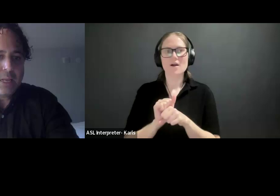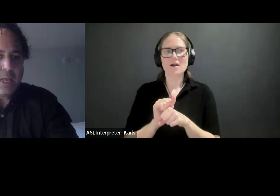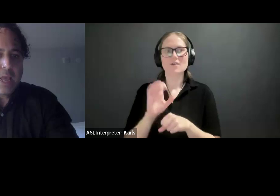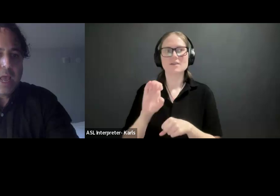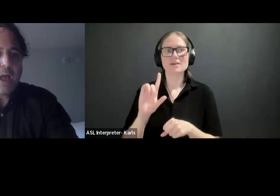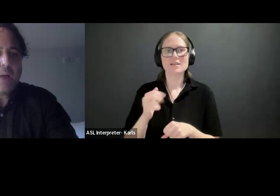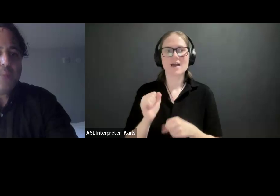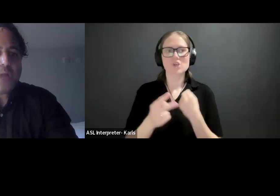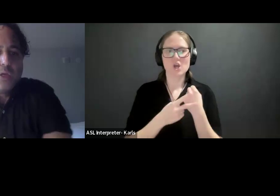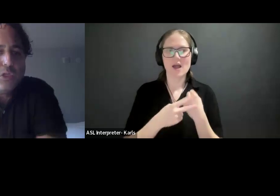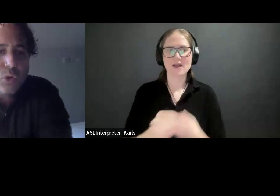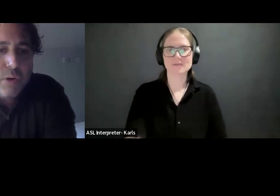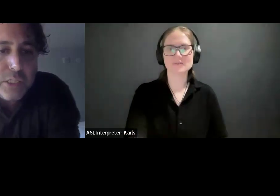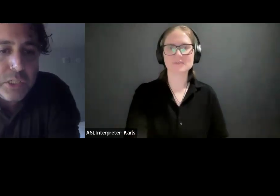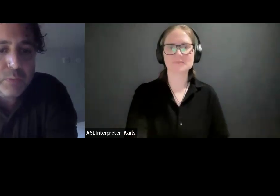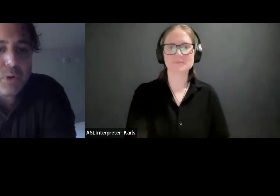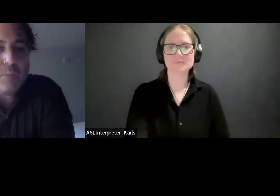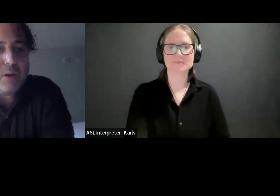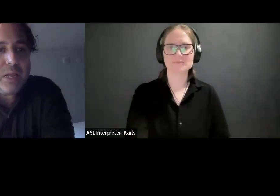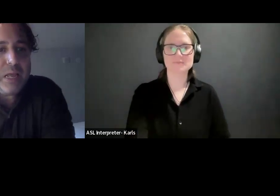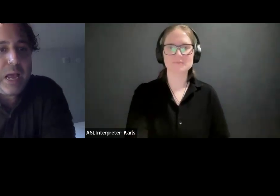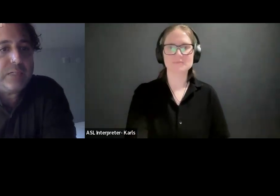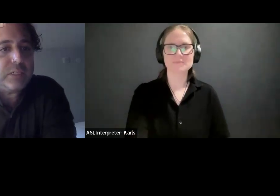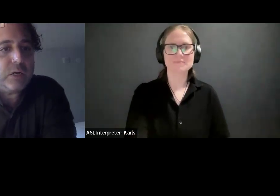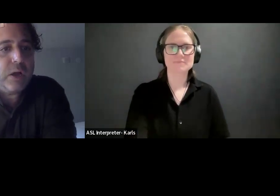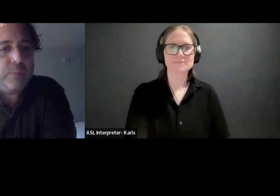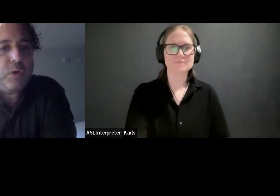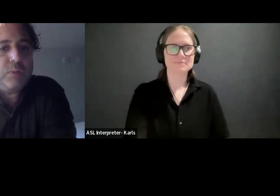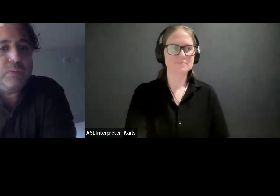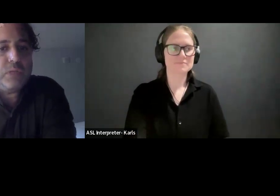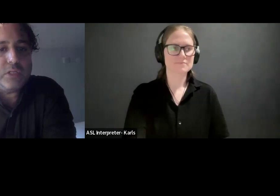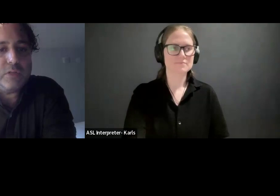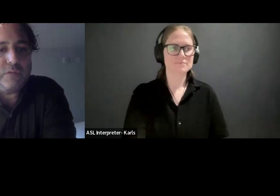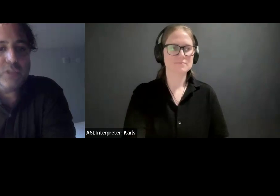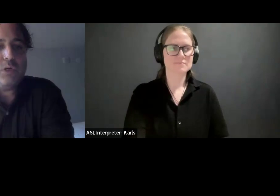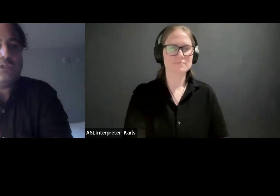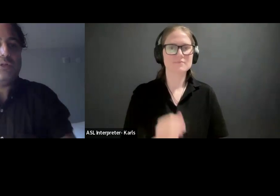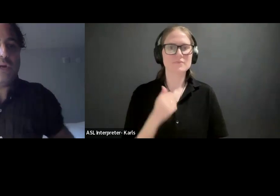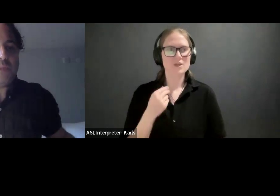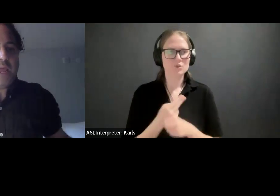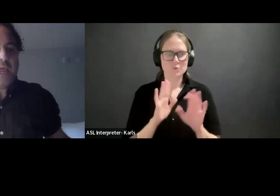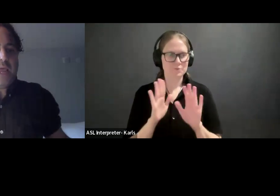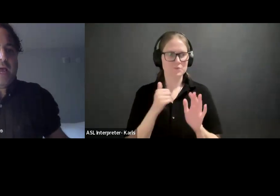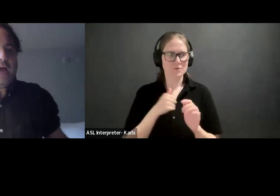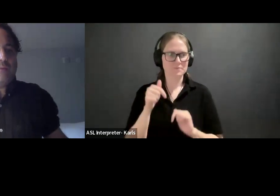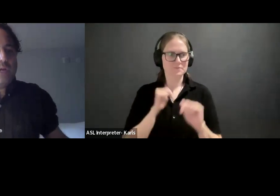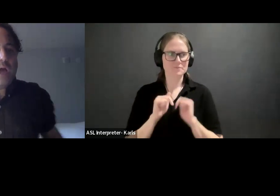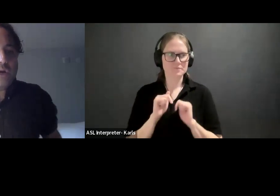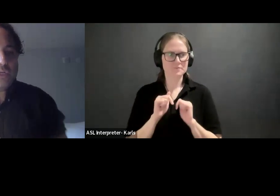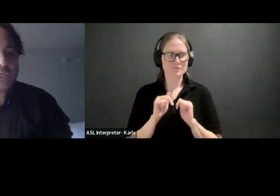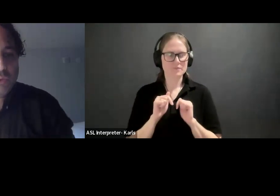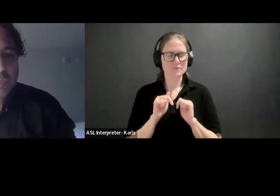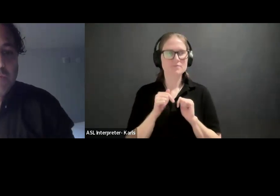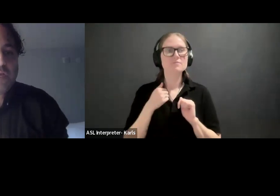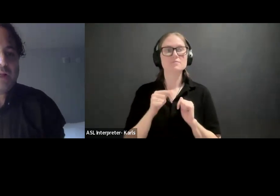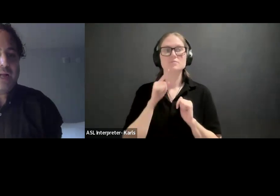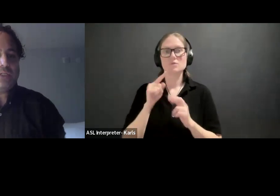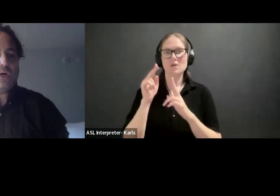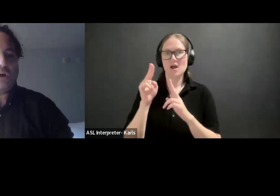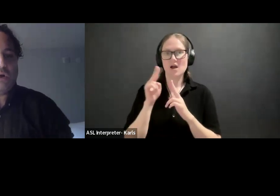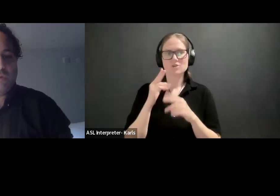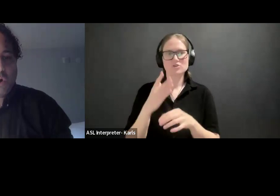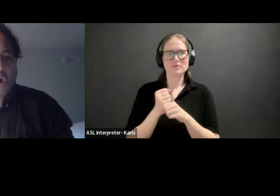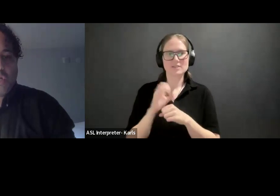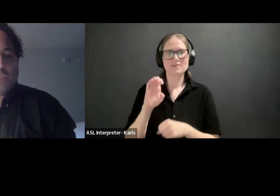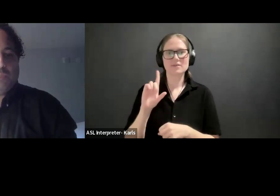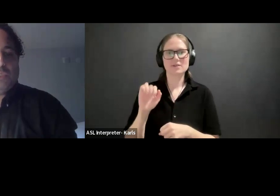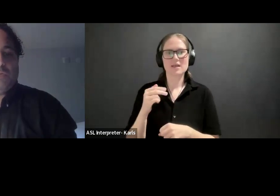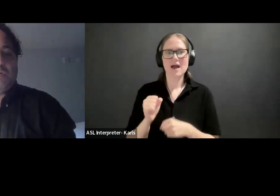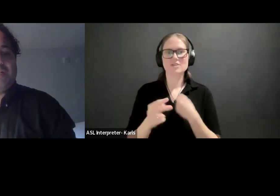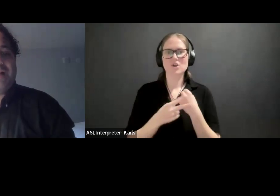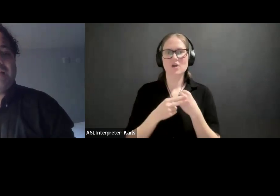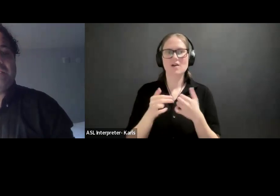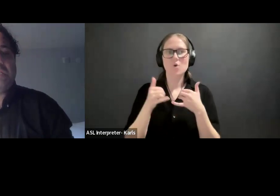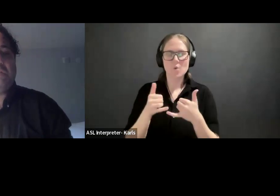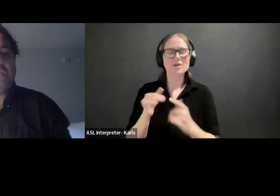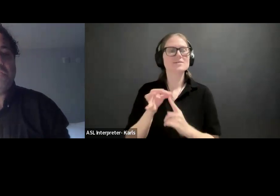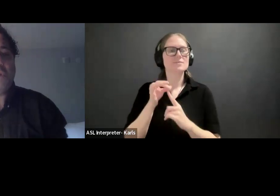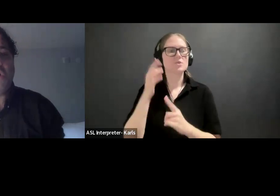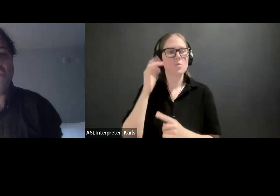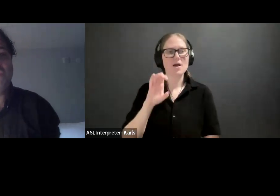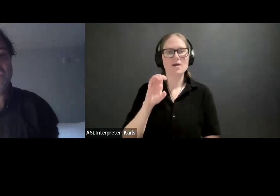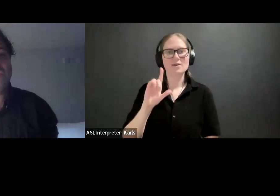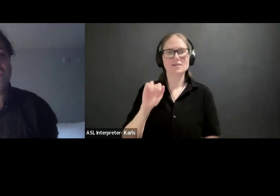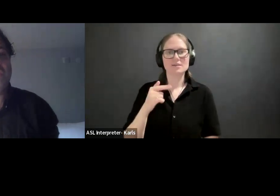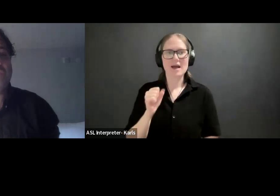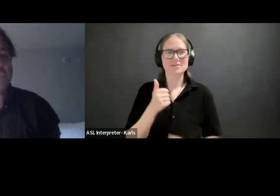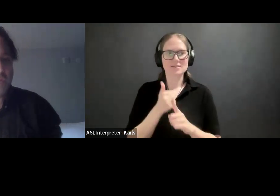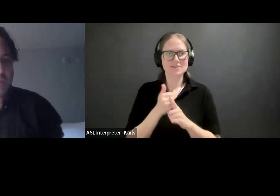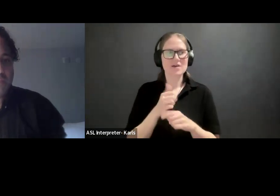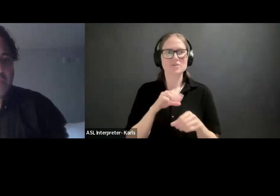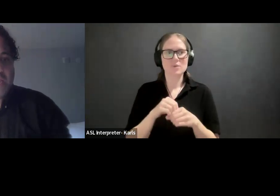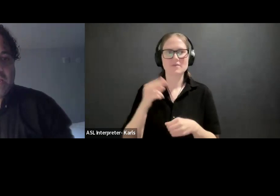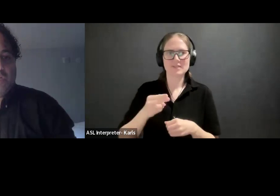Um, I use queerness not primarily as, um, no, that's the first one, sorry. I'm really honored to receive the COGS archive award, especially because CAGS itself is part of the history I'm studying.